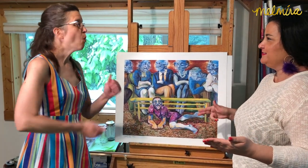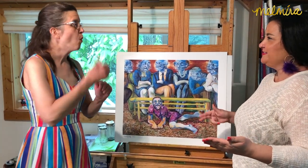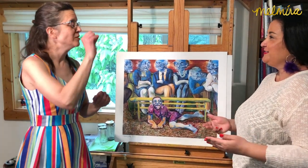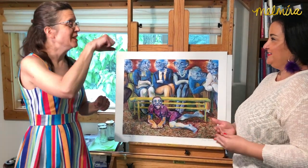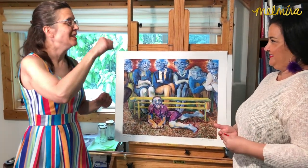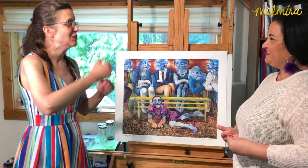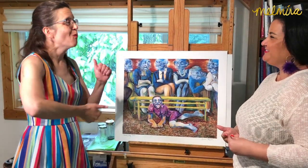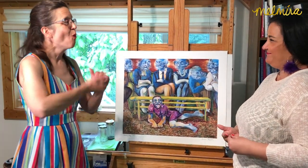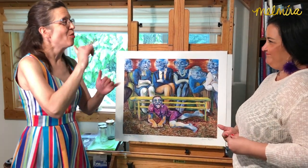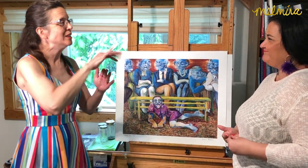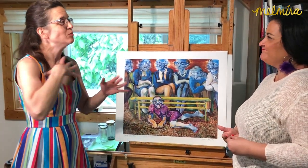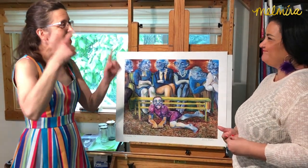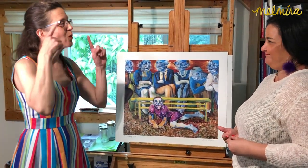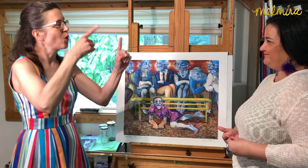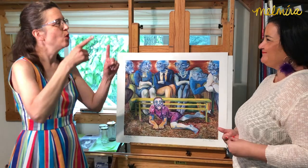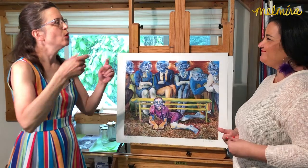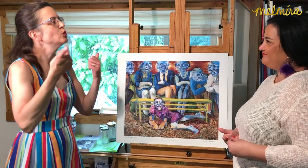With most paintings, yes. That's my goal.